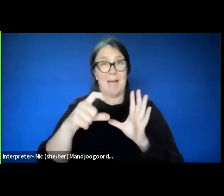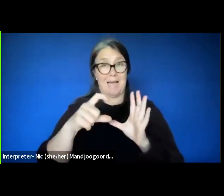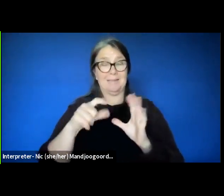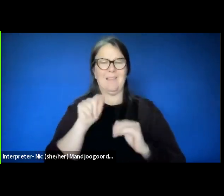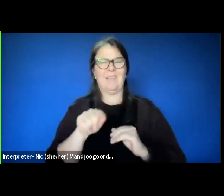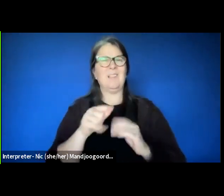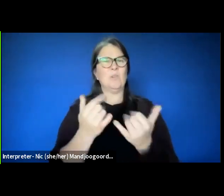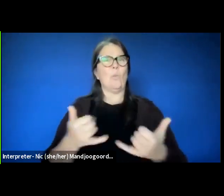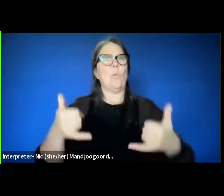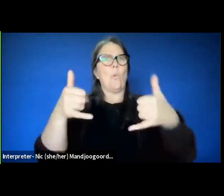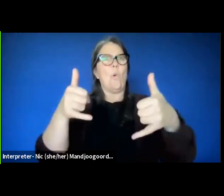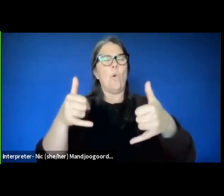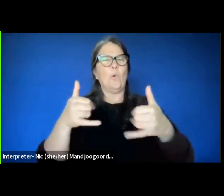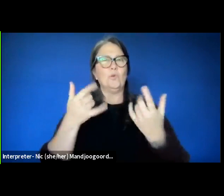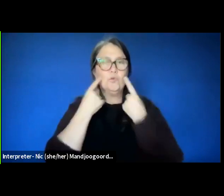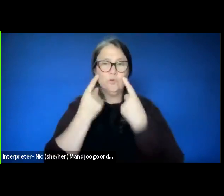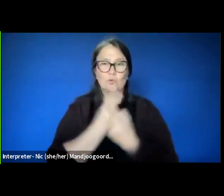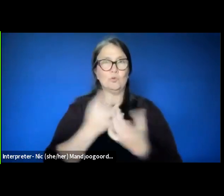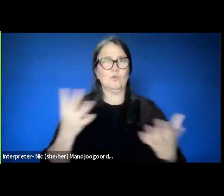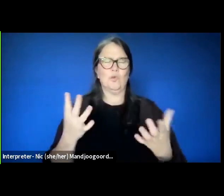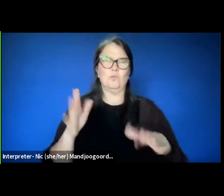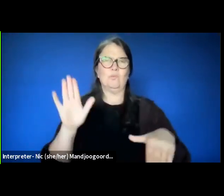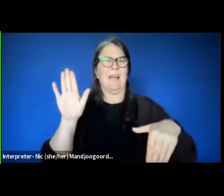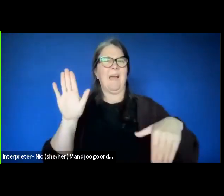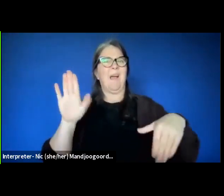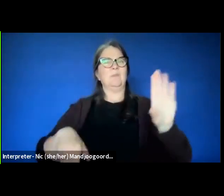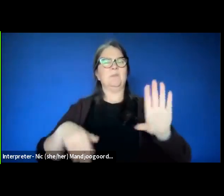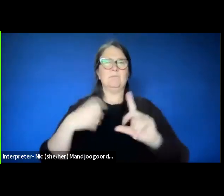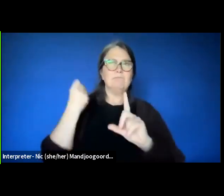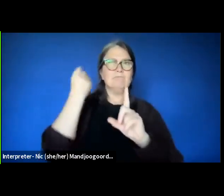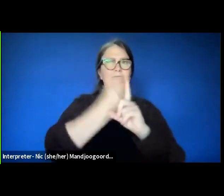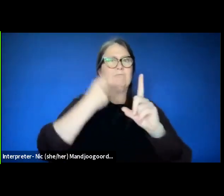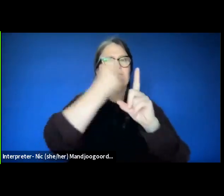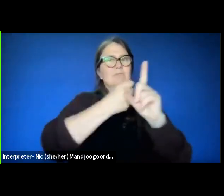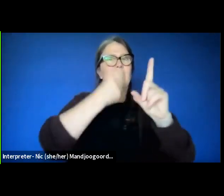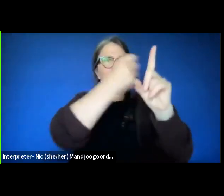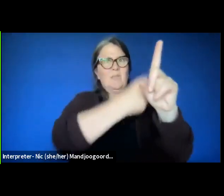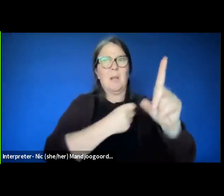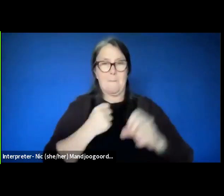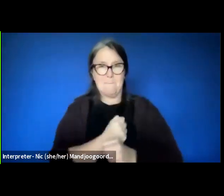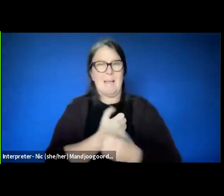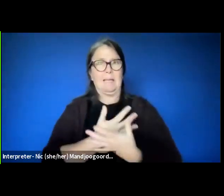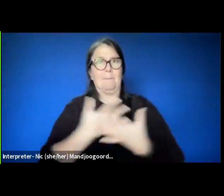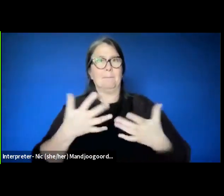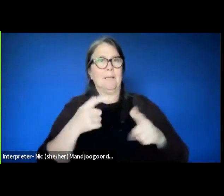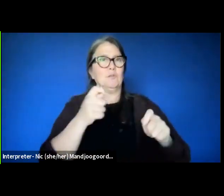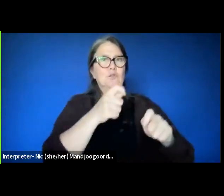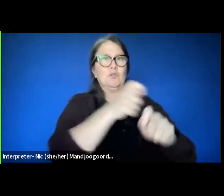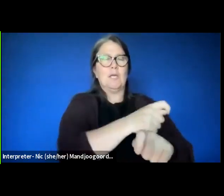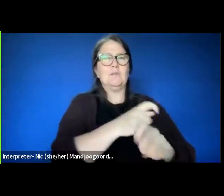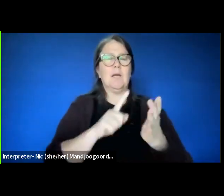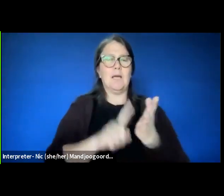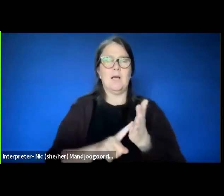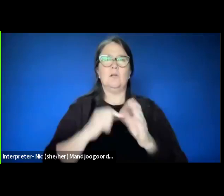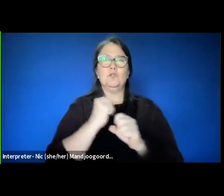stpac This award recognizes exceptional ads This award recognizes exceptional advocacy and or creating exceptional advocacy and or creating significant.